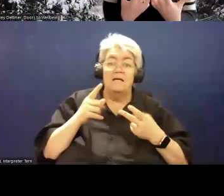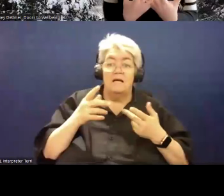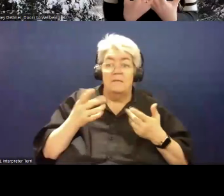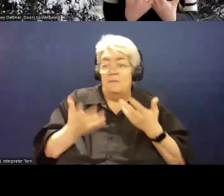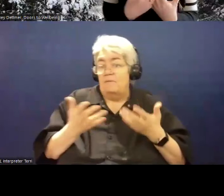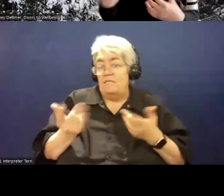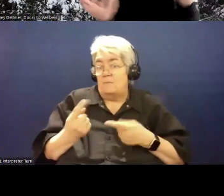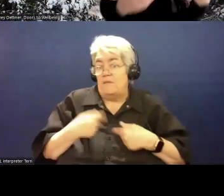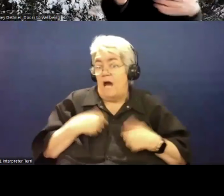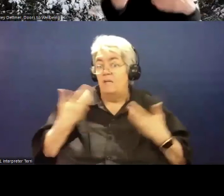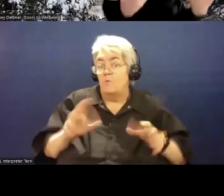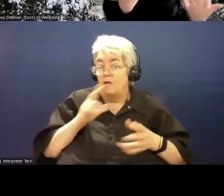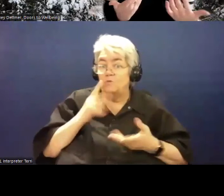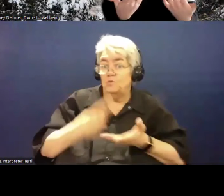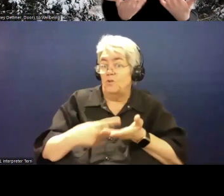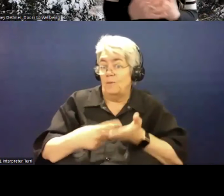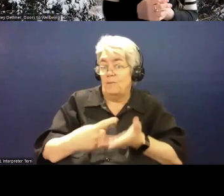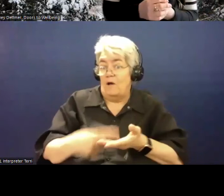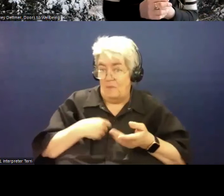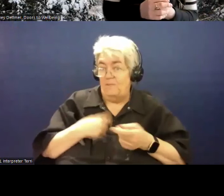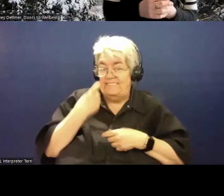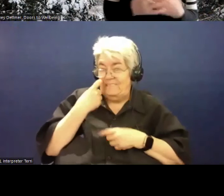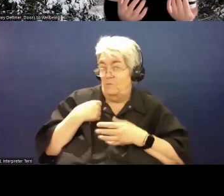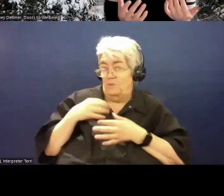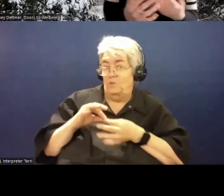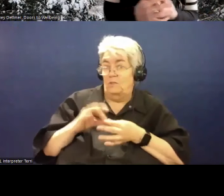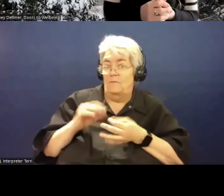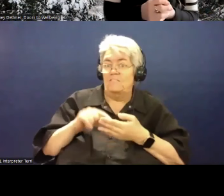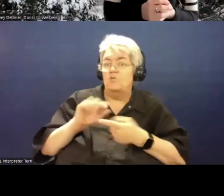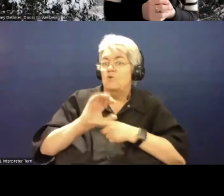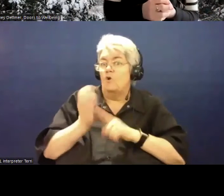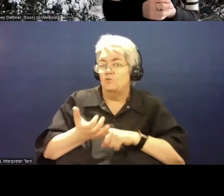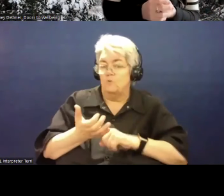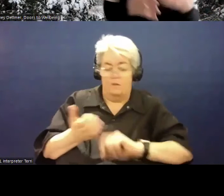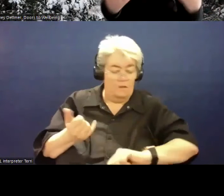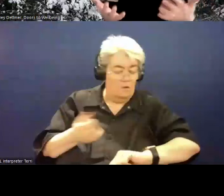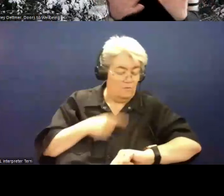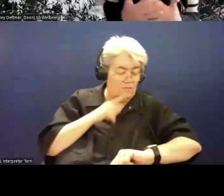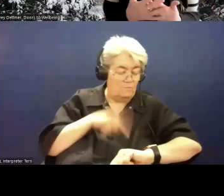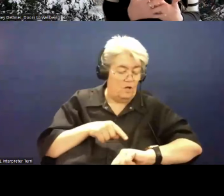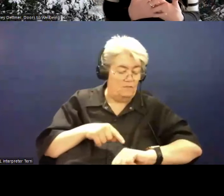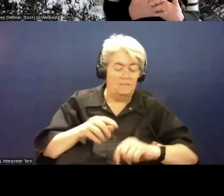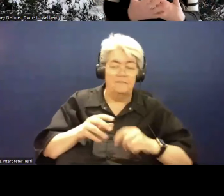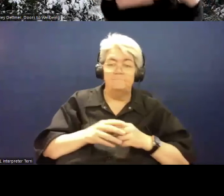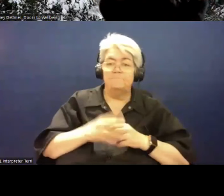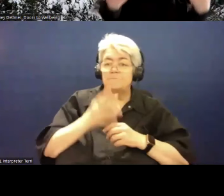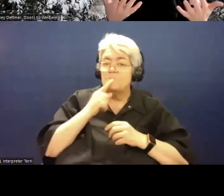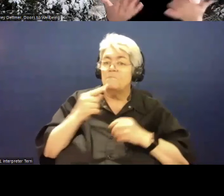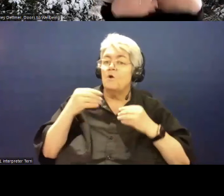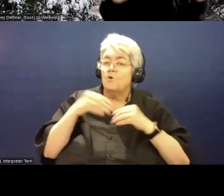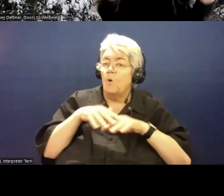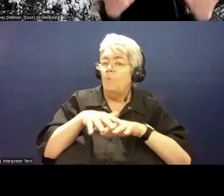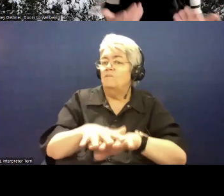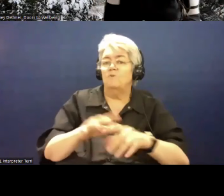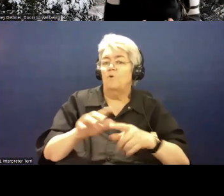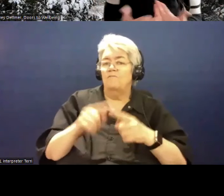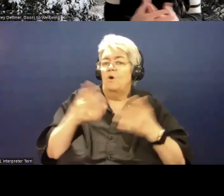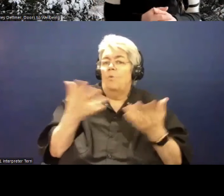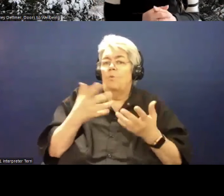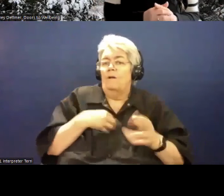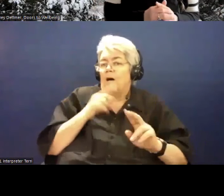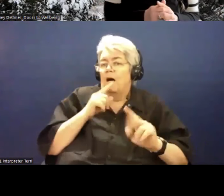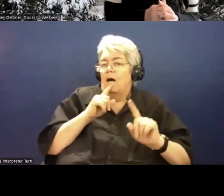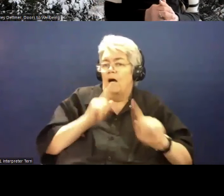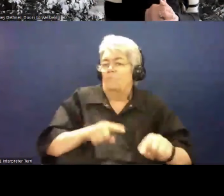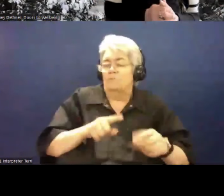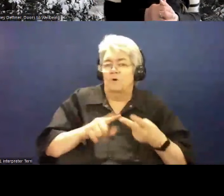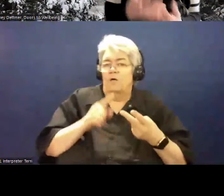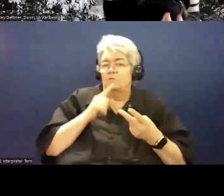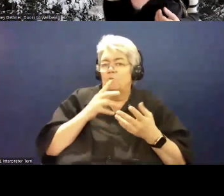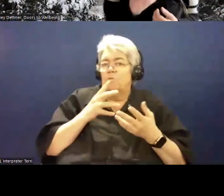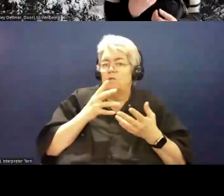TO ADDRESS AND SEEKING SUPPORT FOR BEING HERE AND LETTING ME